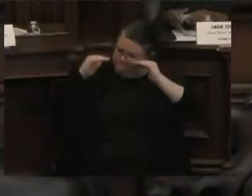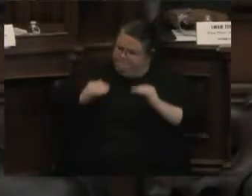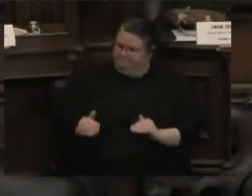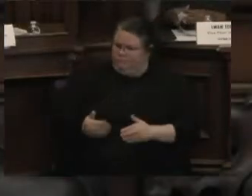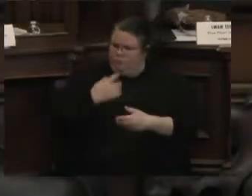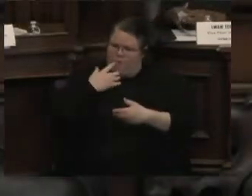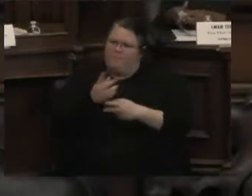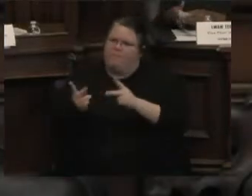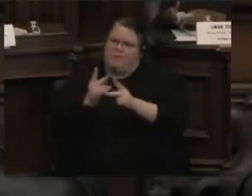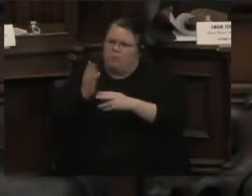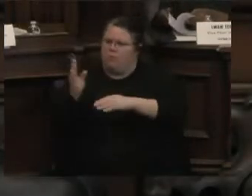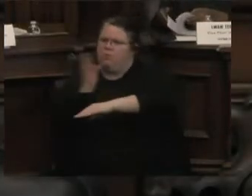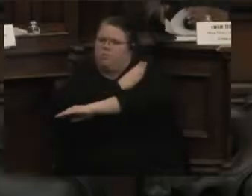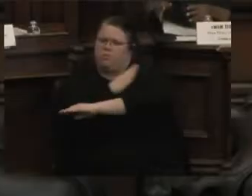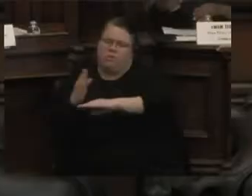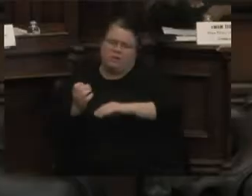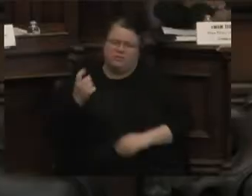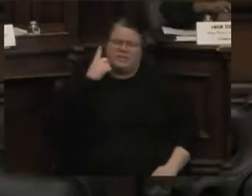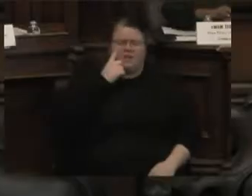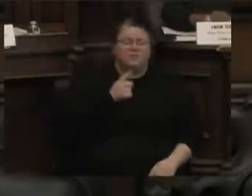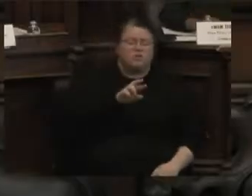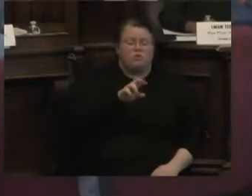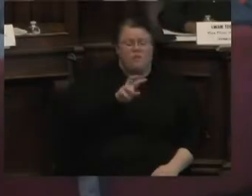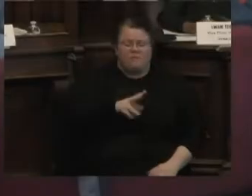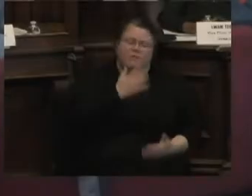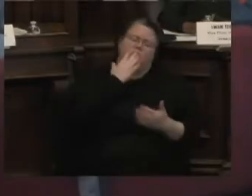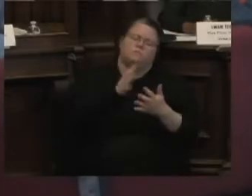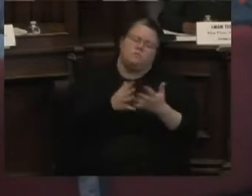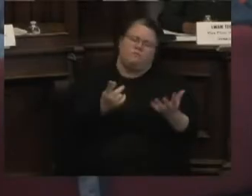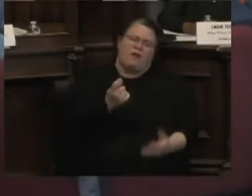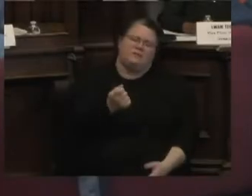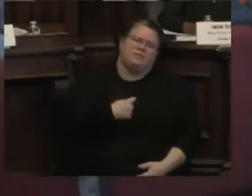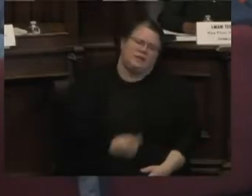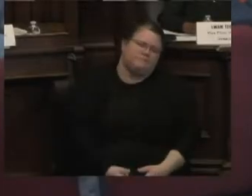So we are actively working on that. Reverend Patterson, and